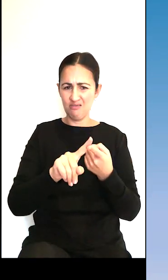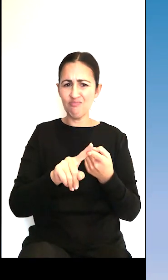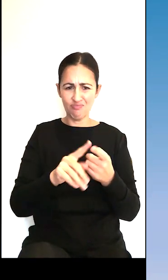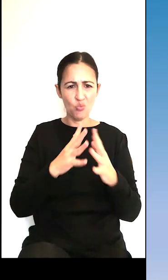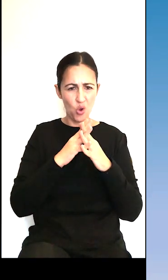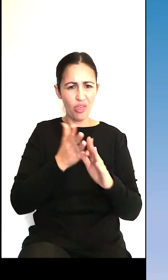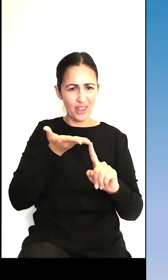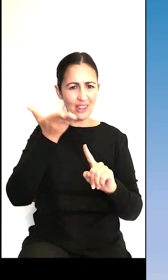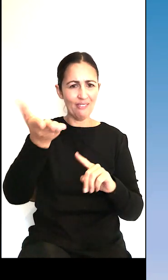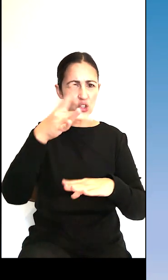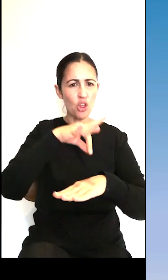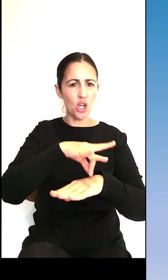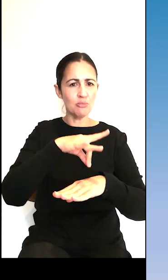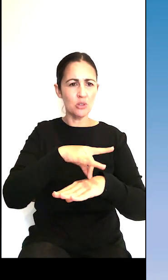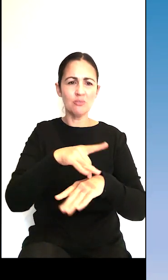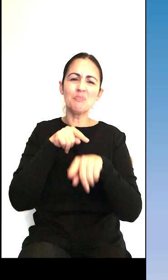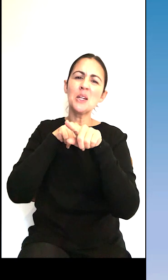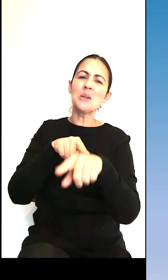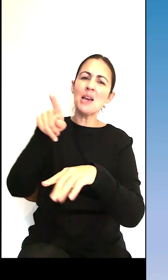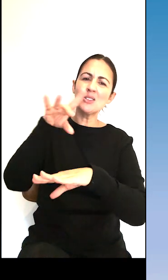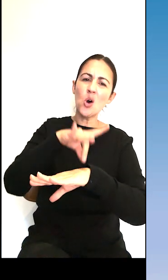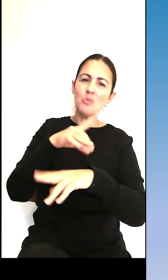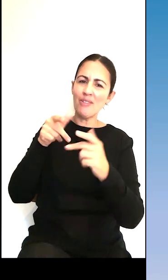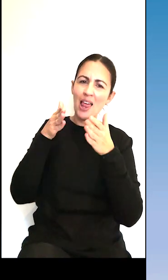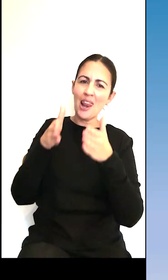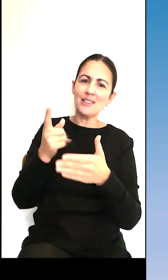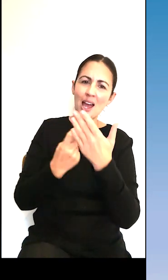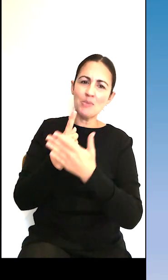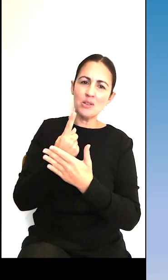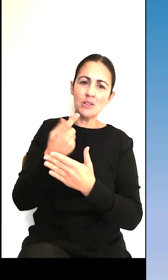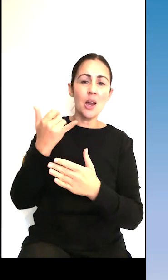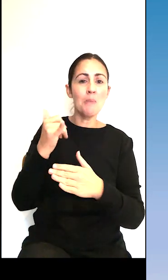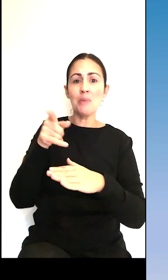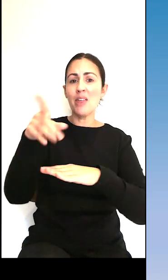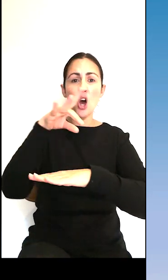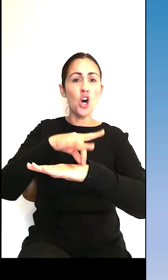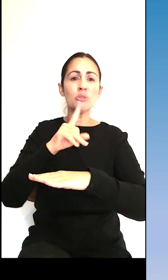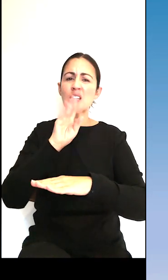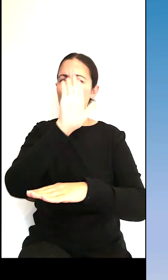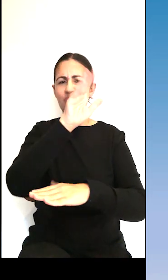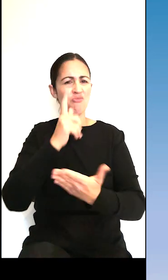But that would really be on a case-by-case basis depending on the the hospital that you frequent.